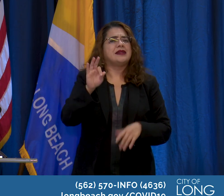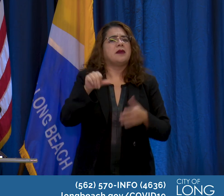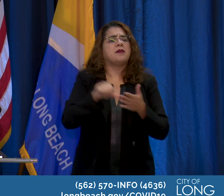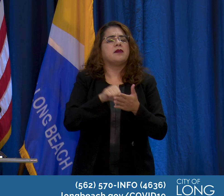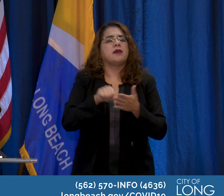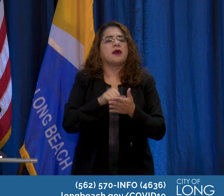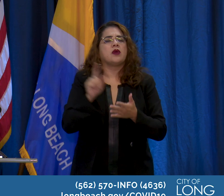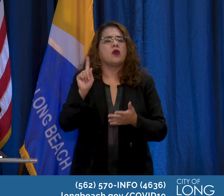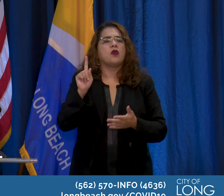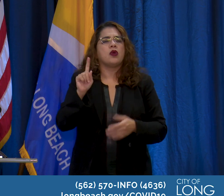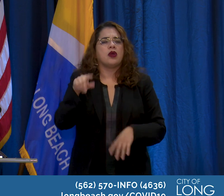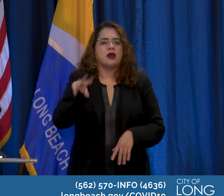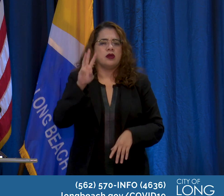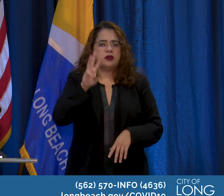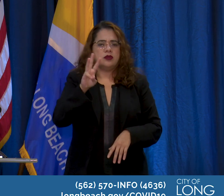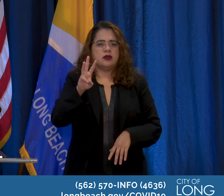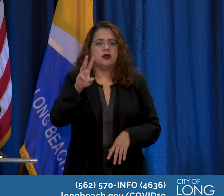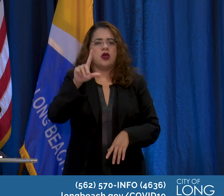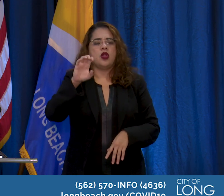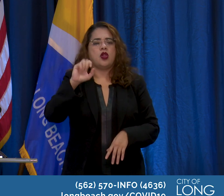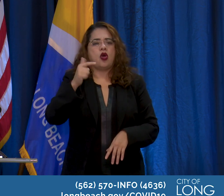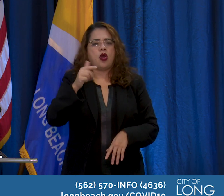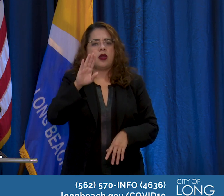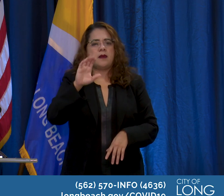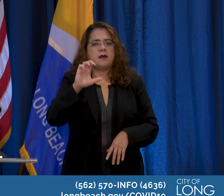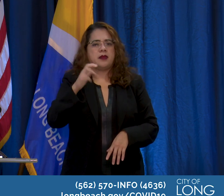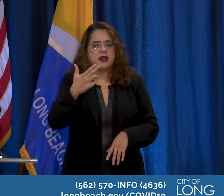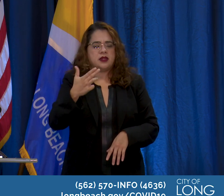www.longbeach.gov/covid19.